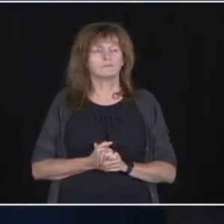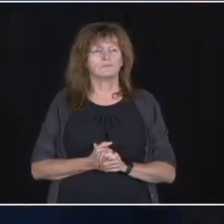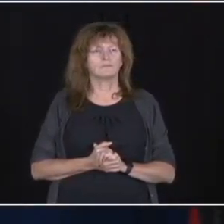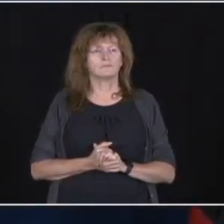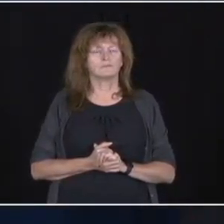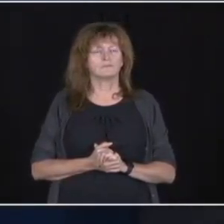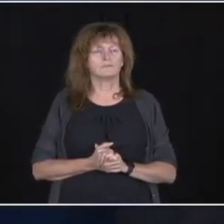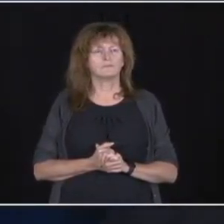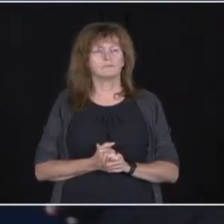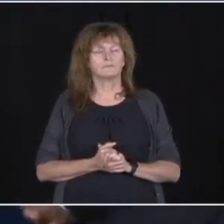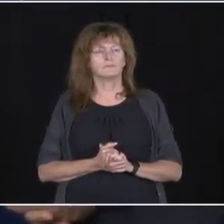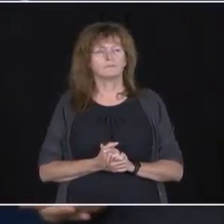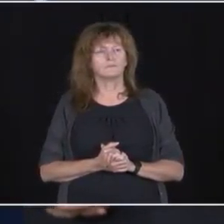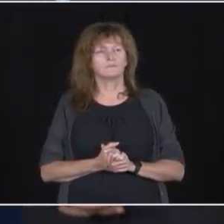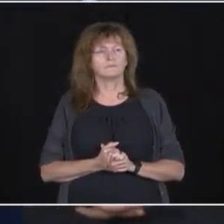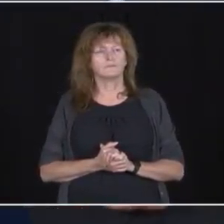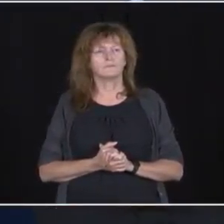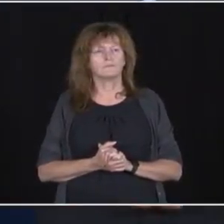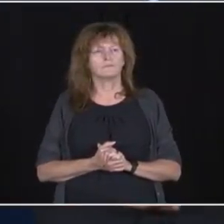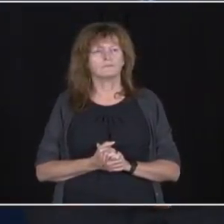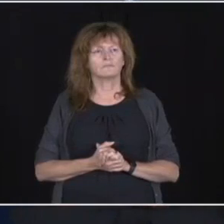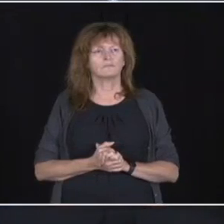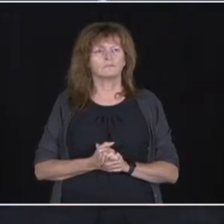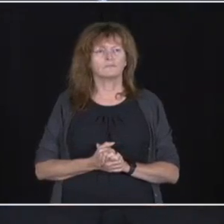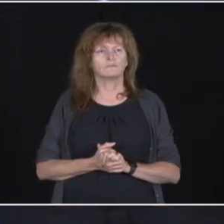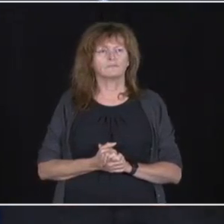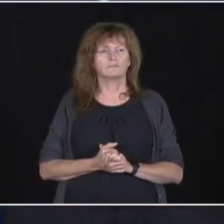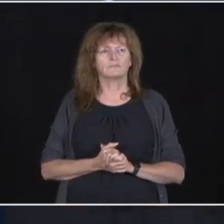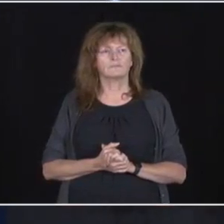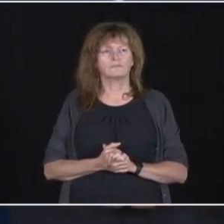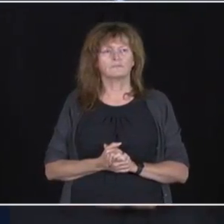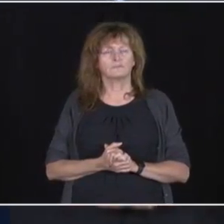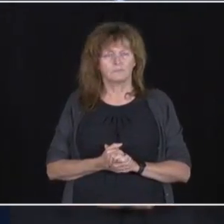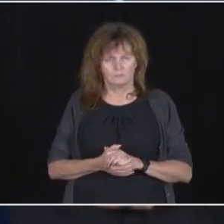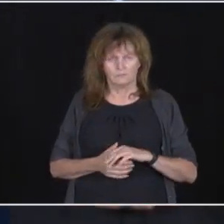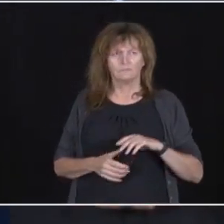Thanks for that. My follow-up is for the premier.